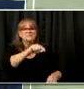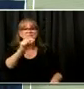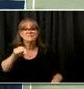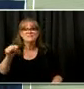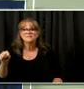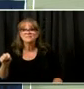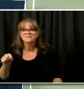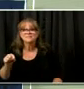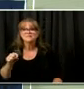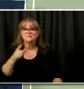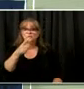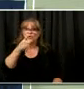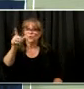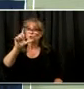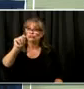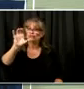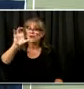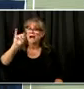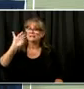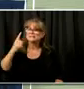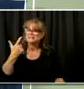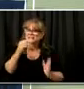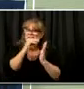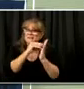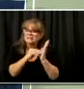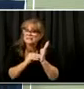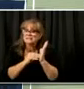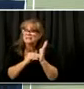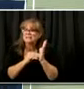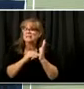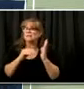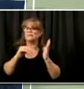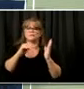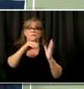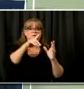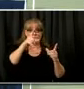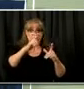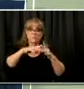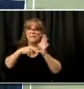tracking enrollment numbers and kind of what that tracking looks like on the state level i